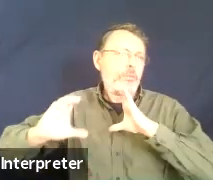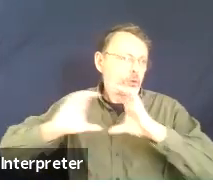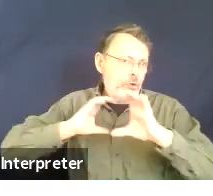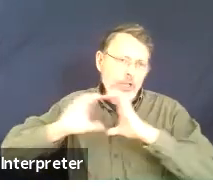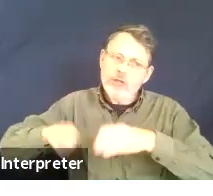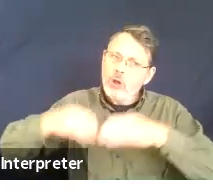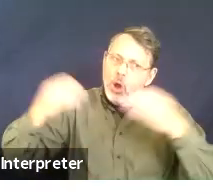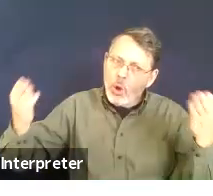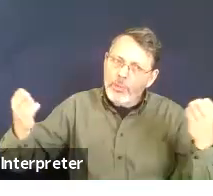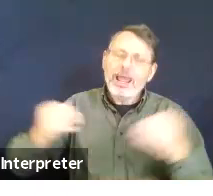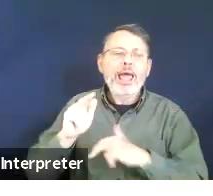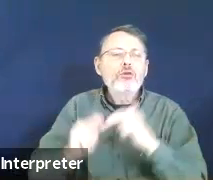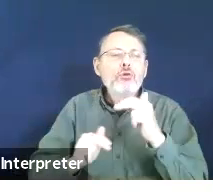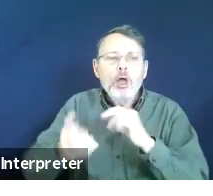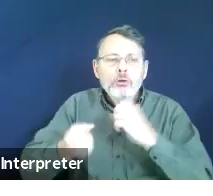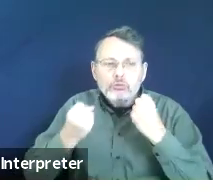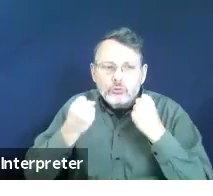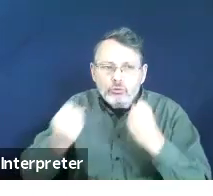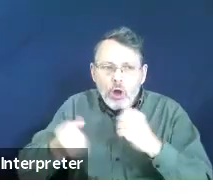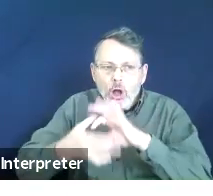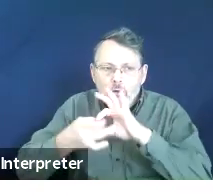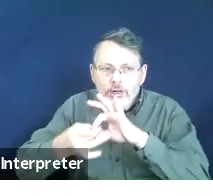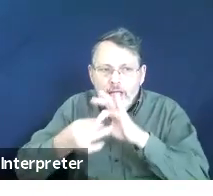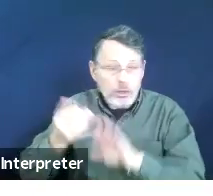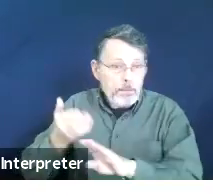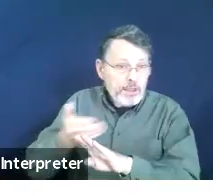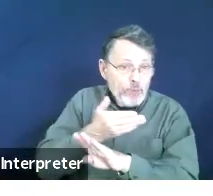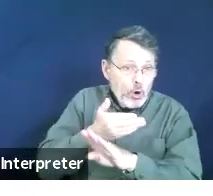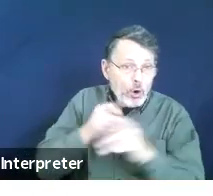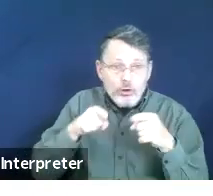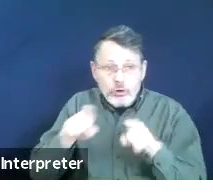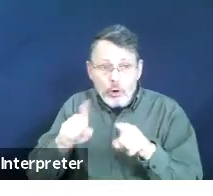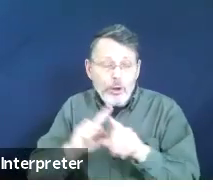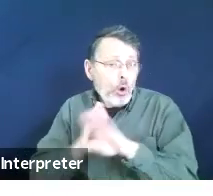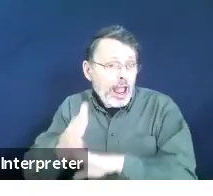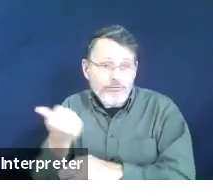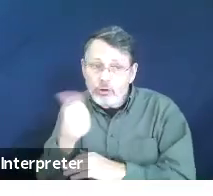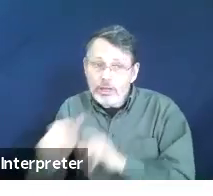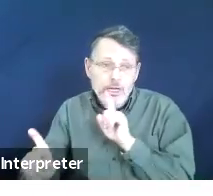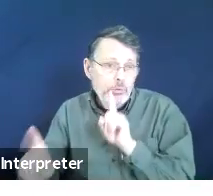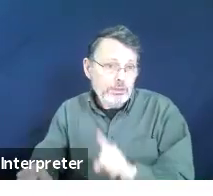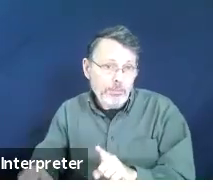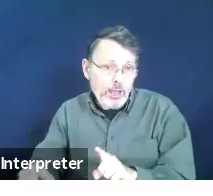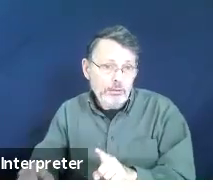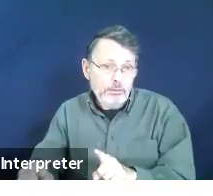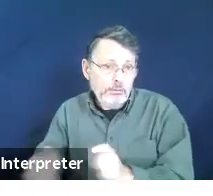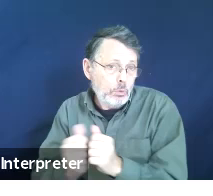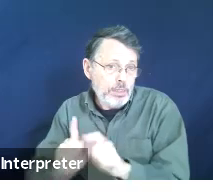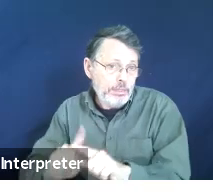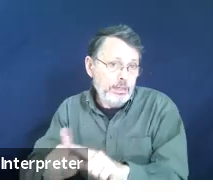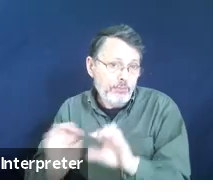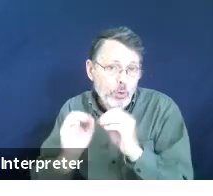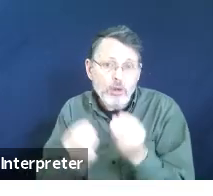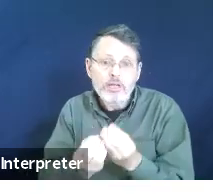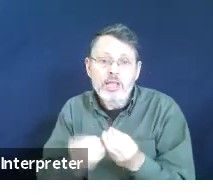relationships before, during and after any type of response with the organizations in our regions.